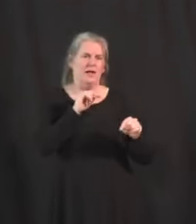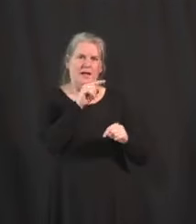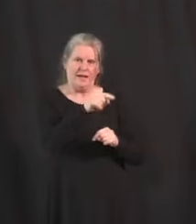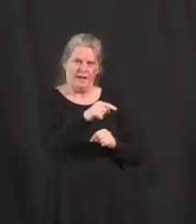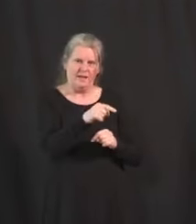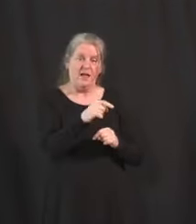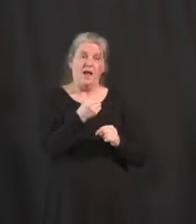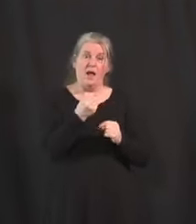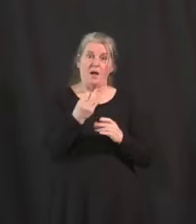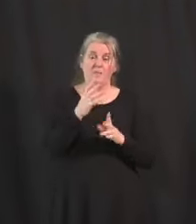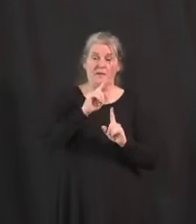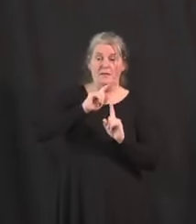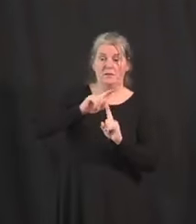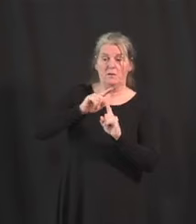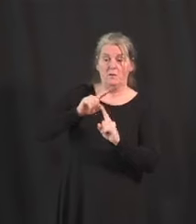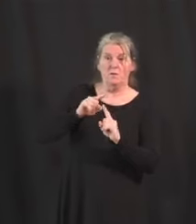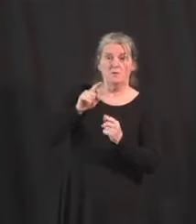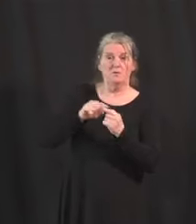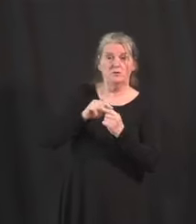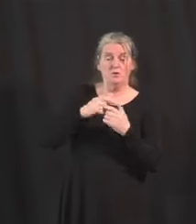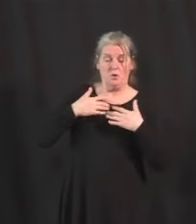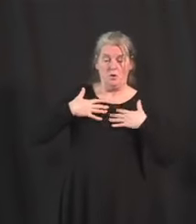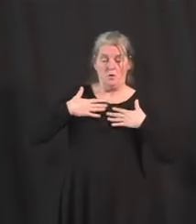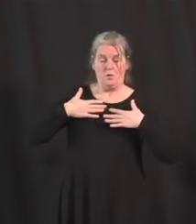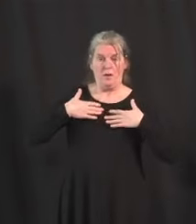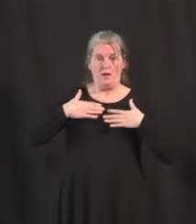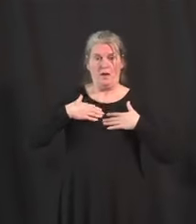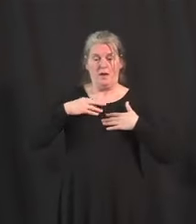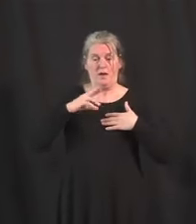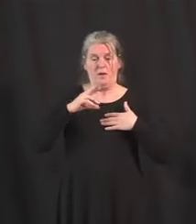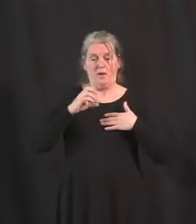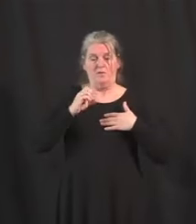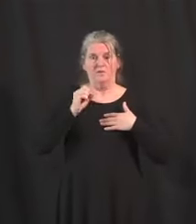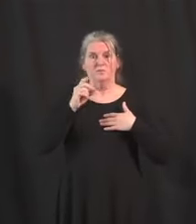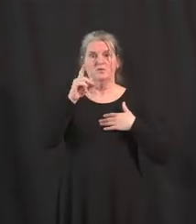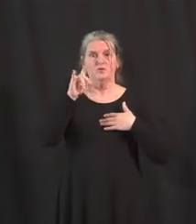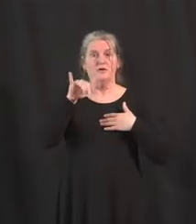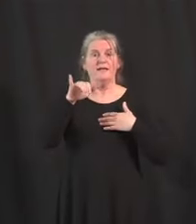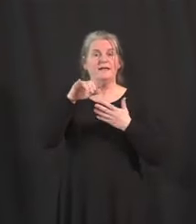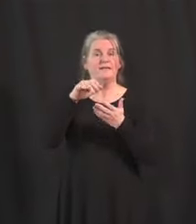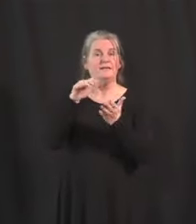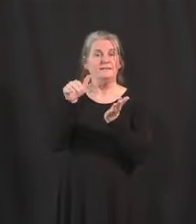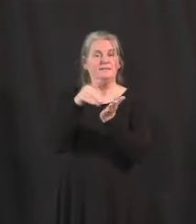RESPIRATORY CENTRE OR THE RAC IN WHITEHORSE.